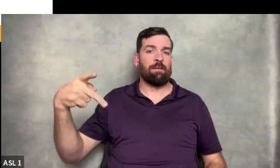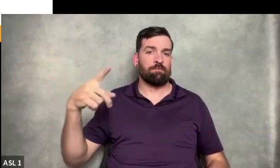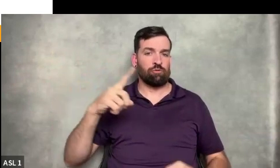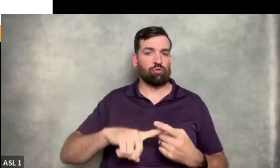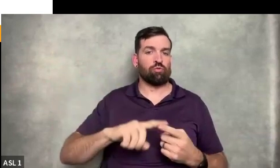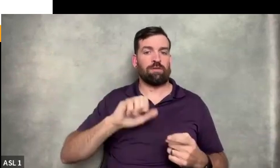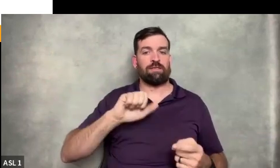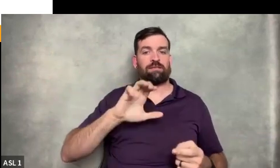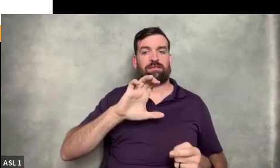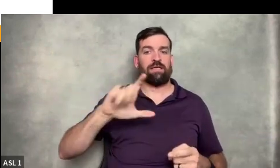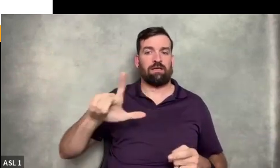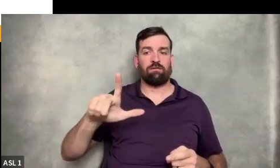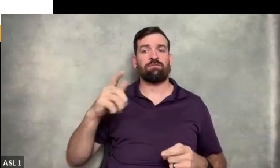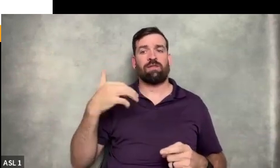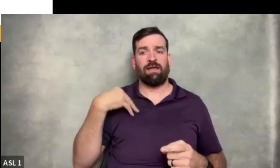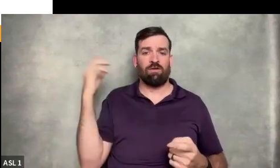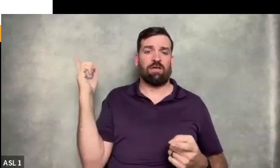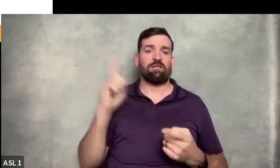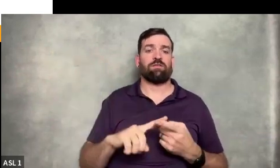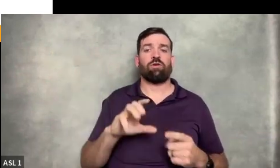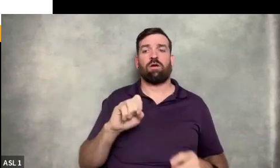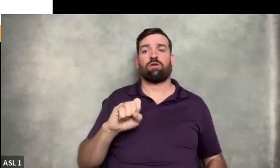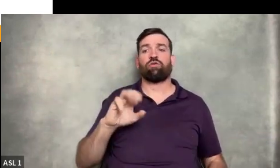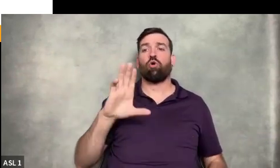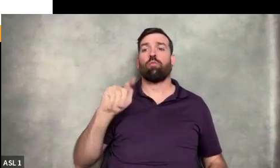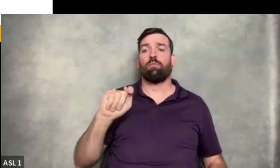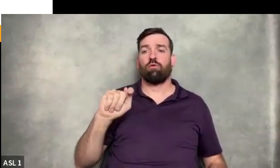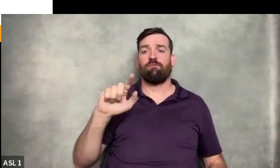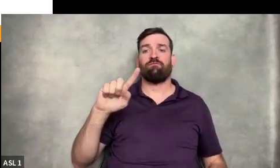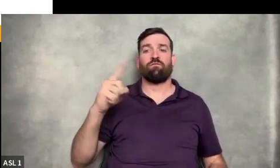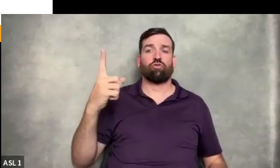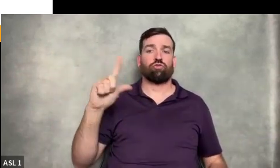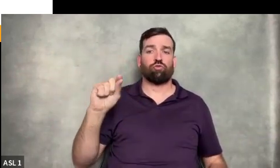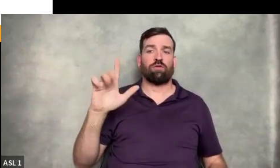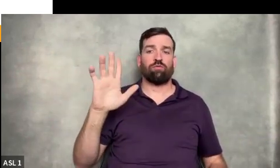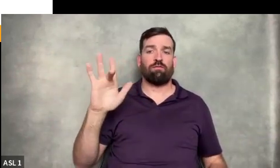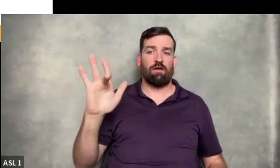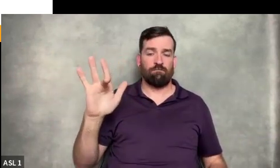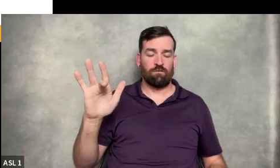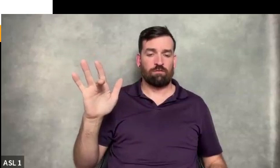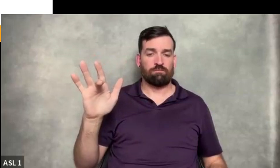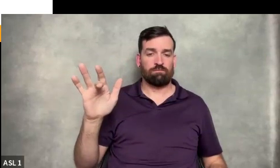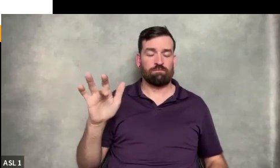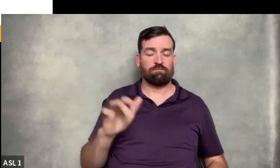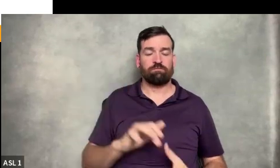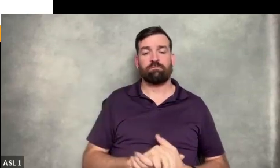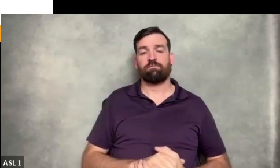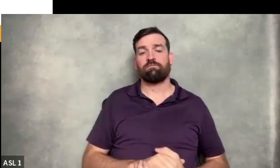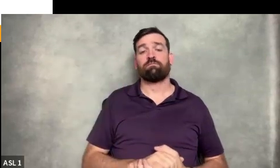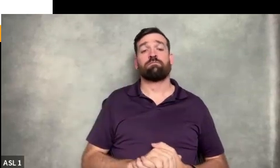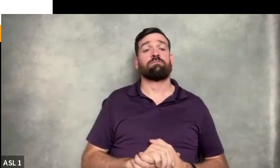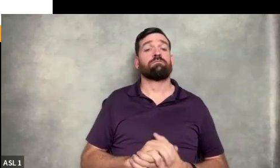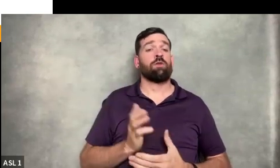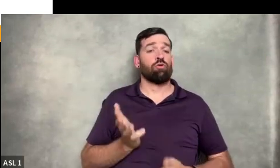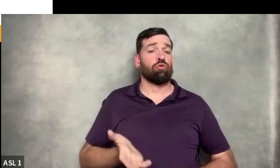you have until October 1st of 2025 to submit your proposed plan. We recommend that you take the next